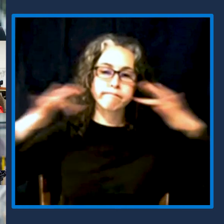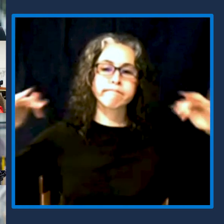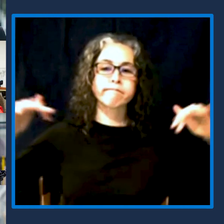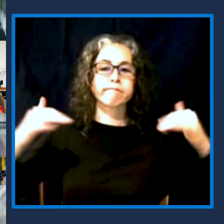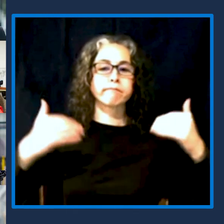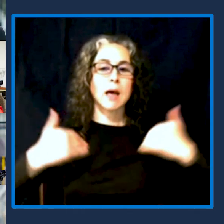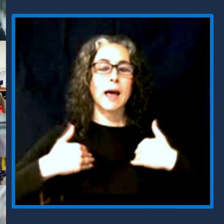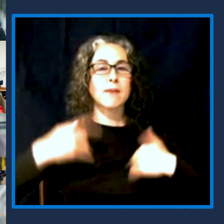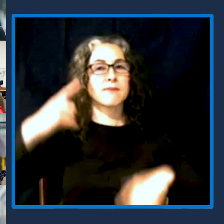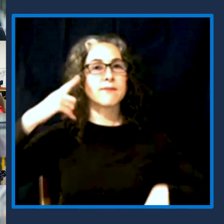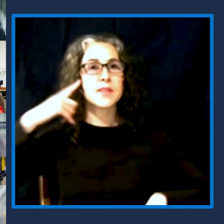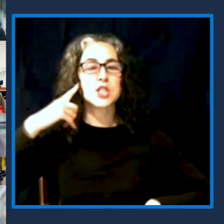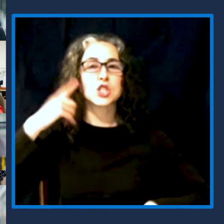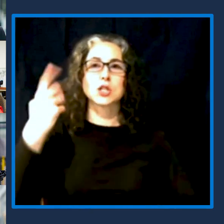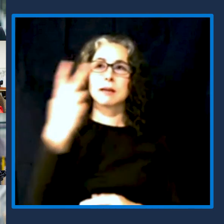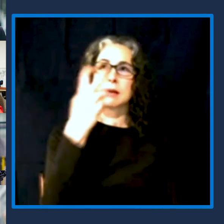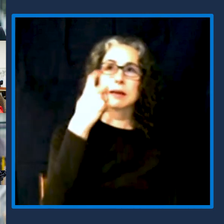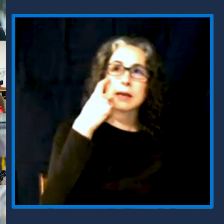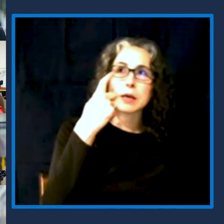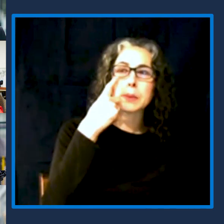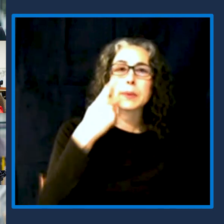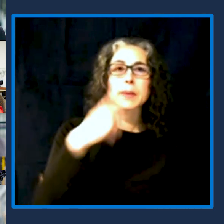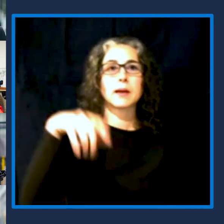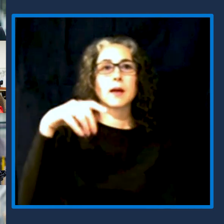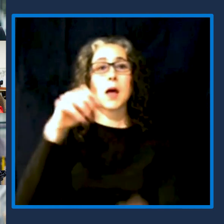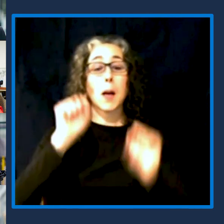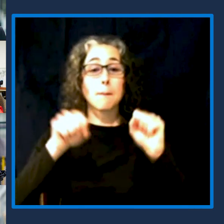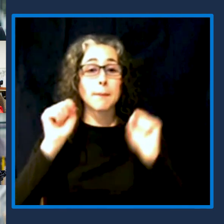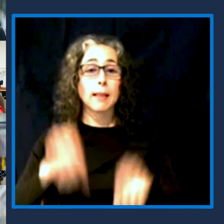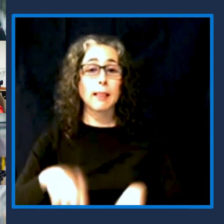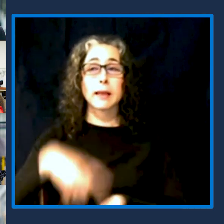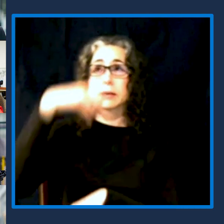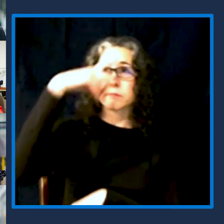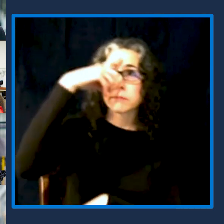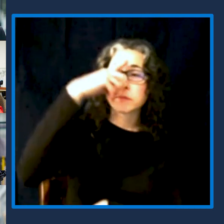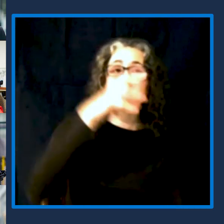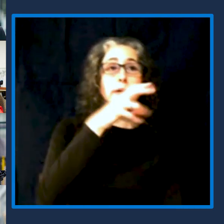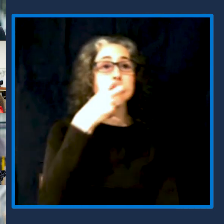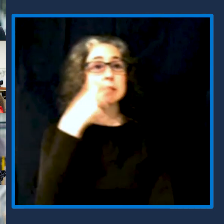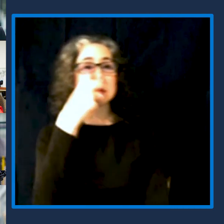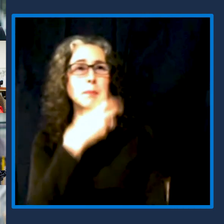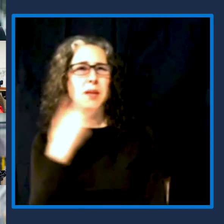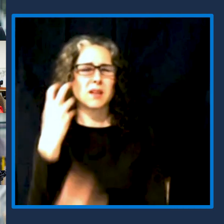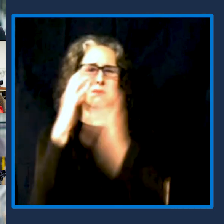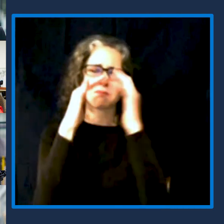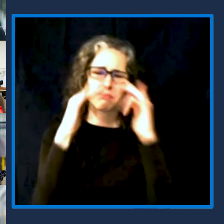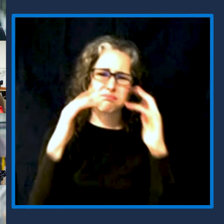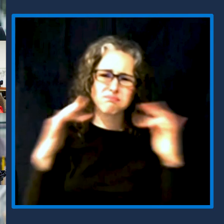hearing mobility cognitive and speech disabilities and we didn't have time to cover all of these